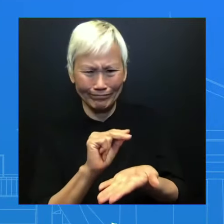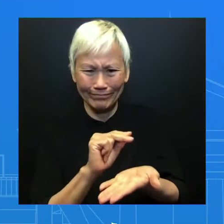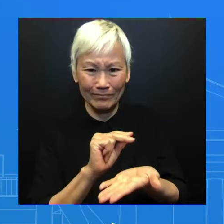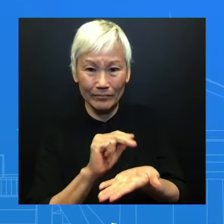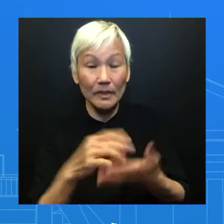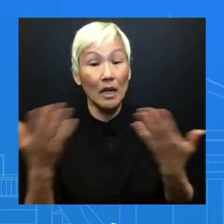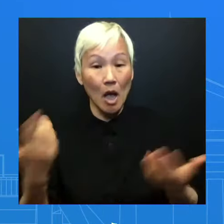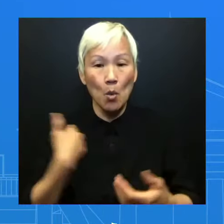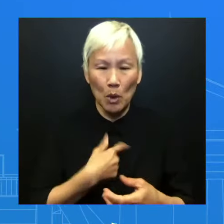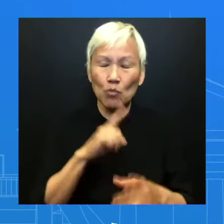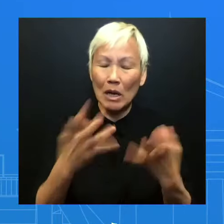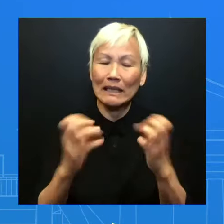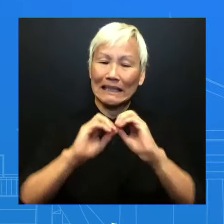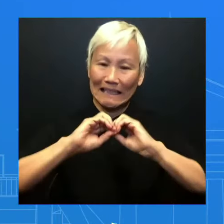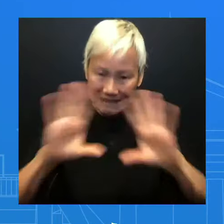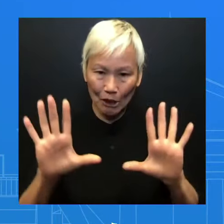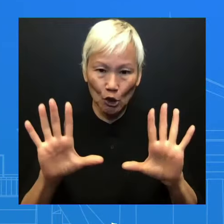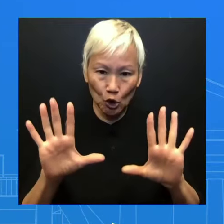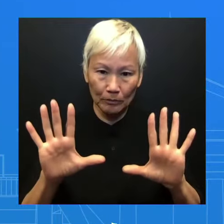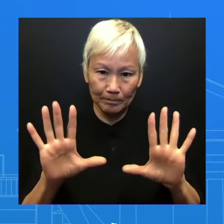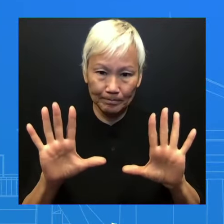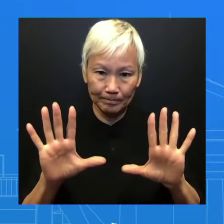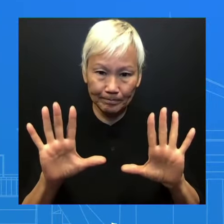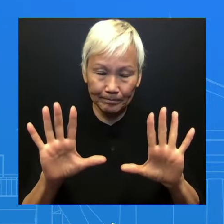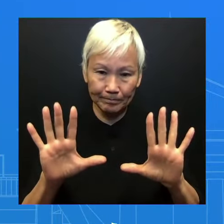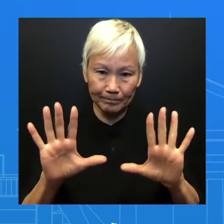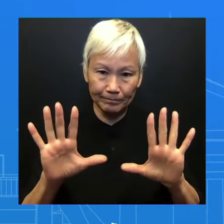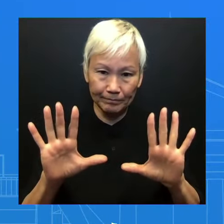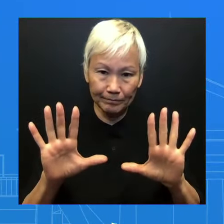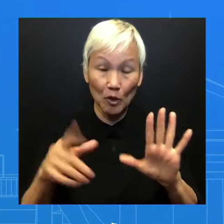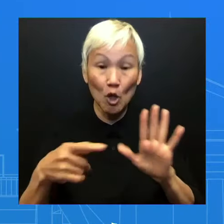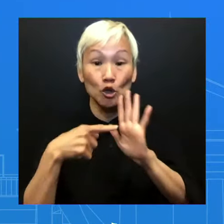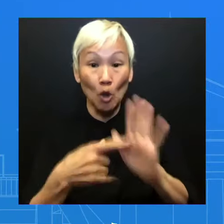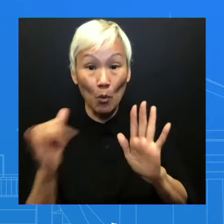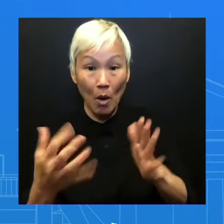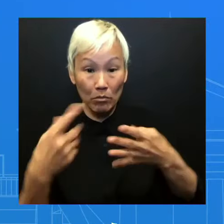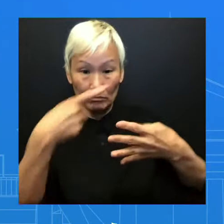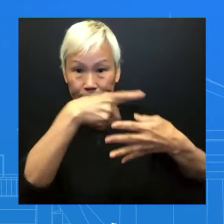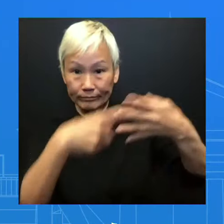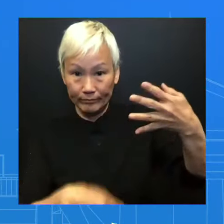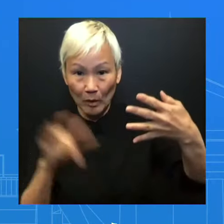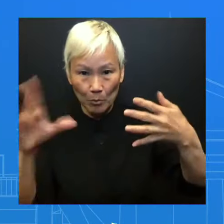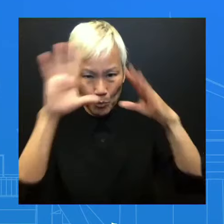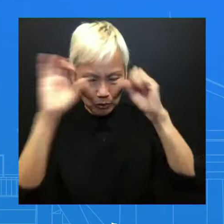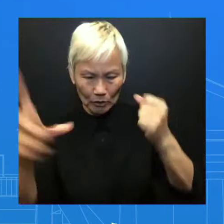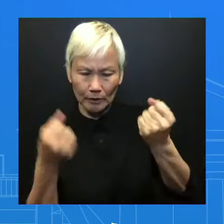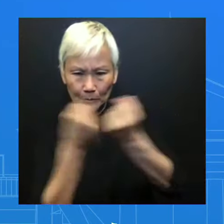And so, we have laid out what the President is fighting for. And he's going to continue to do that. The Press: But what I'm not hearing here, though,